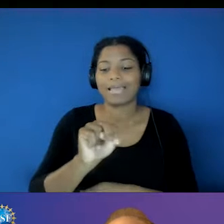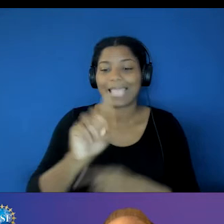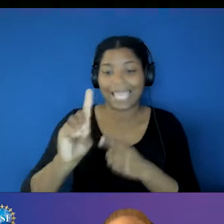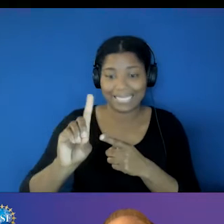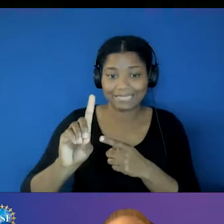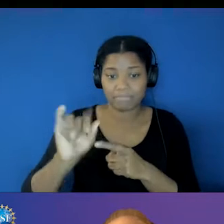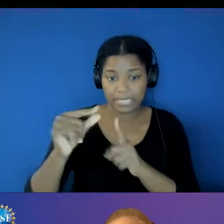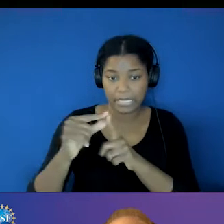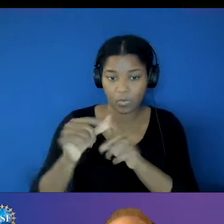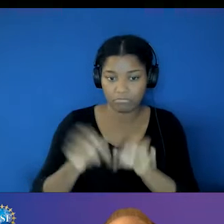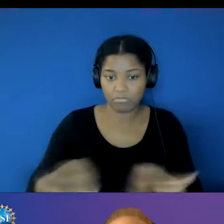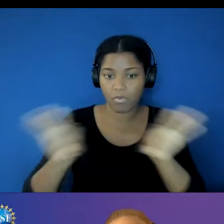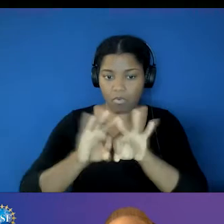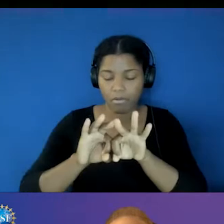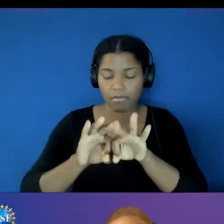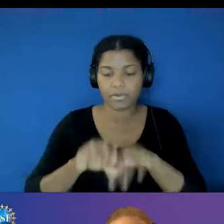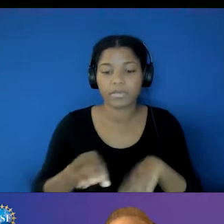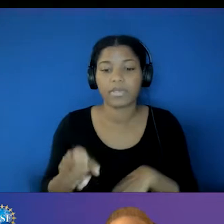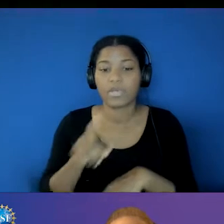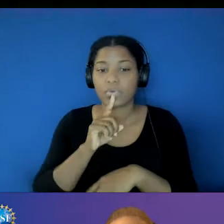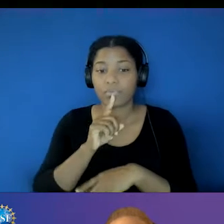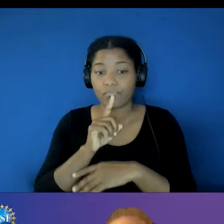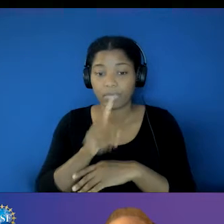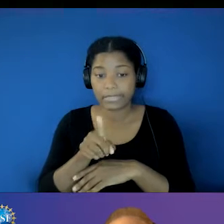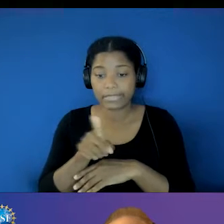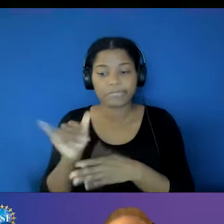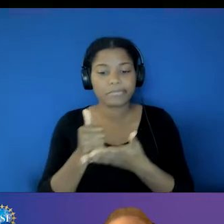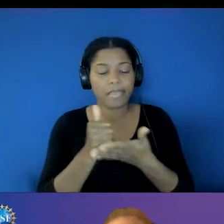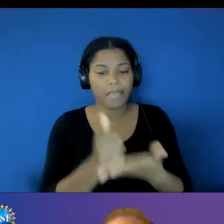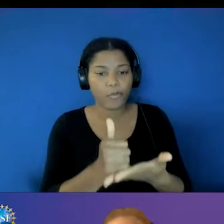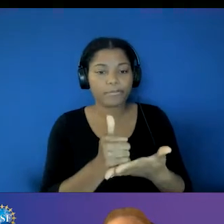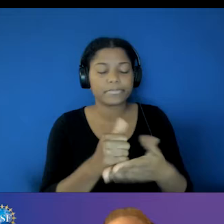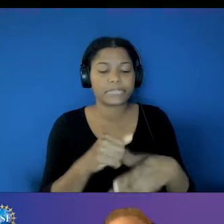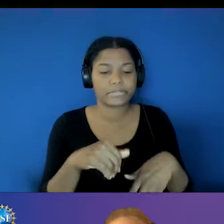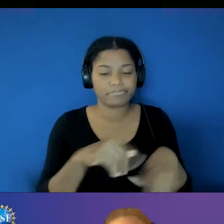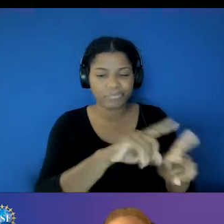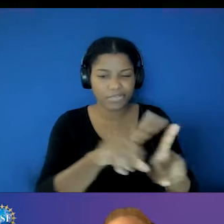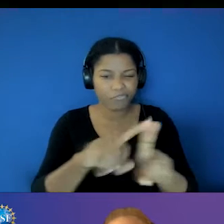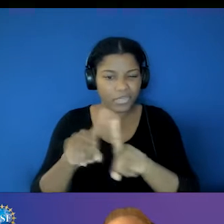and MRI instrument enables academic departments, disciplinary and cross-disciplinary units,